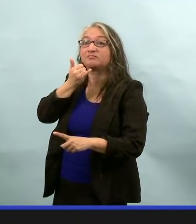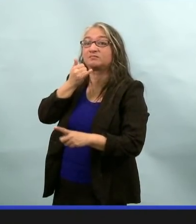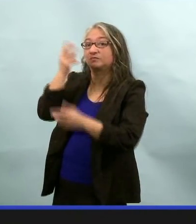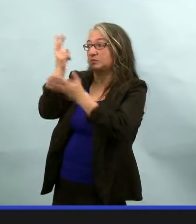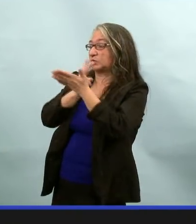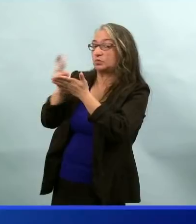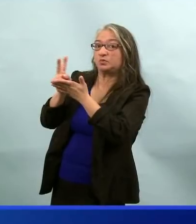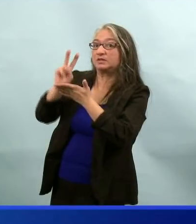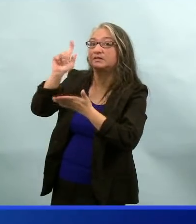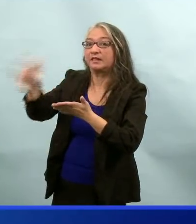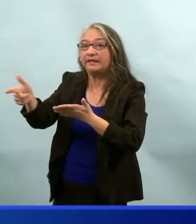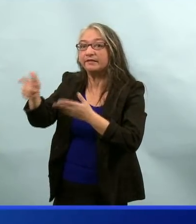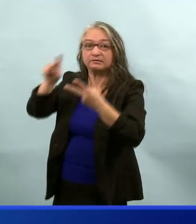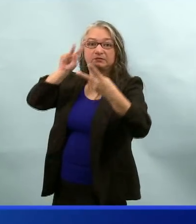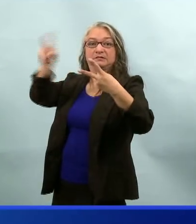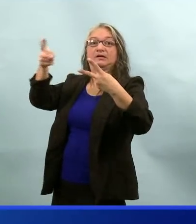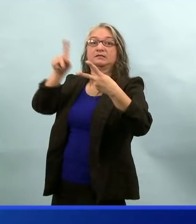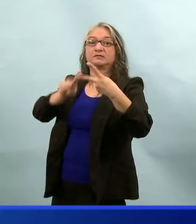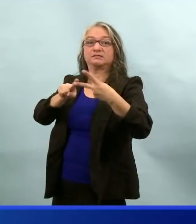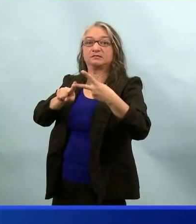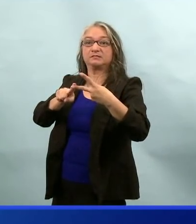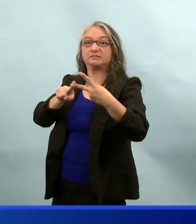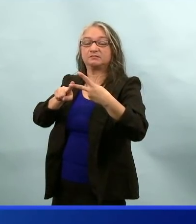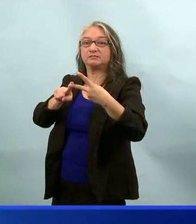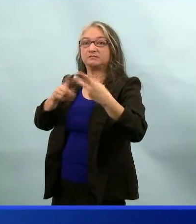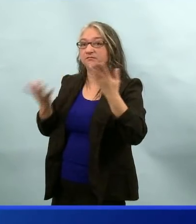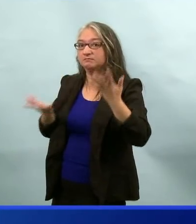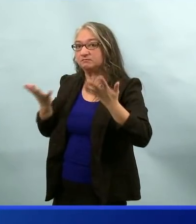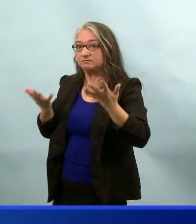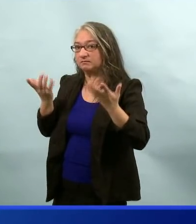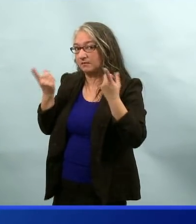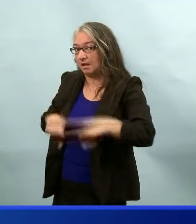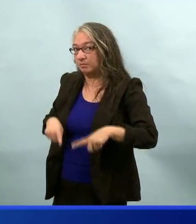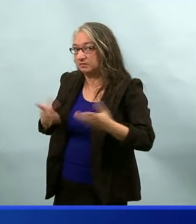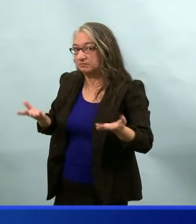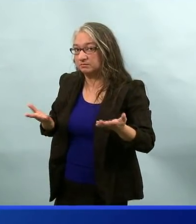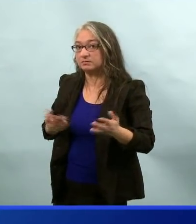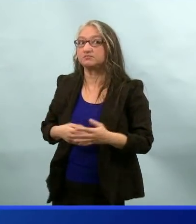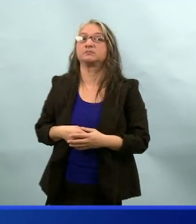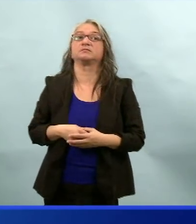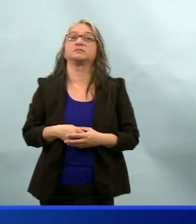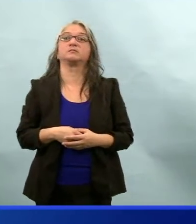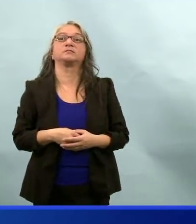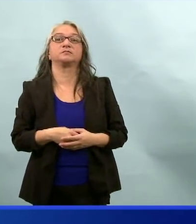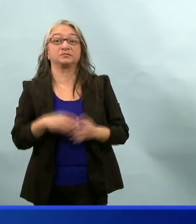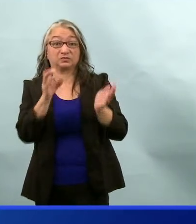the the main concern if someone were to get their second dose too soon is a decrease in